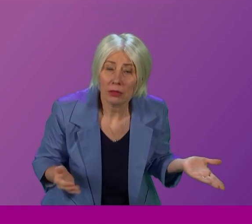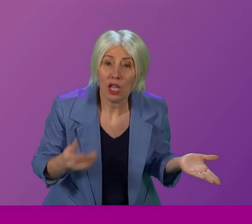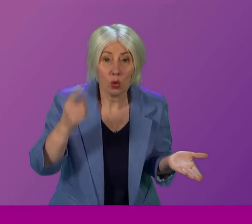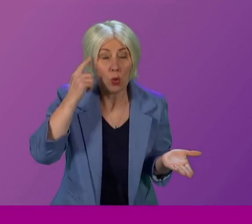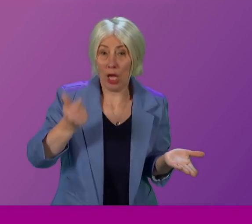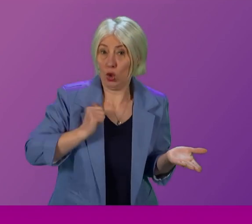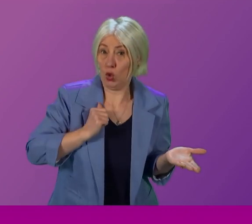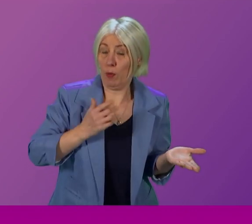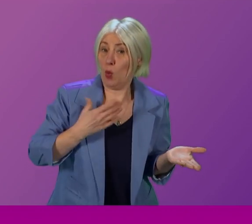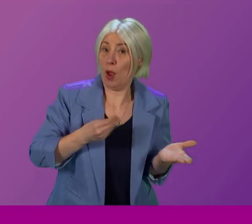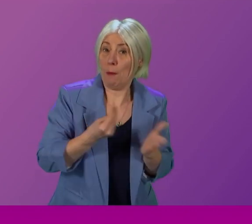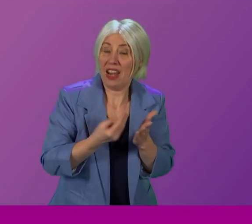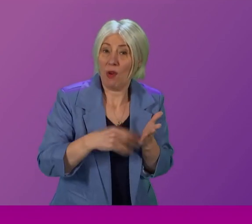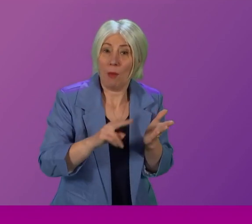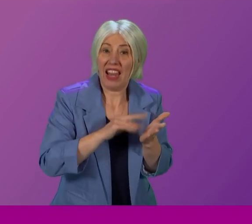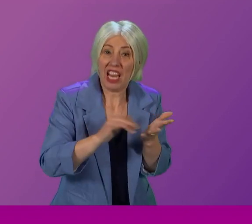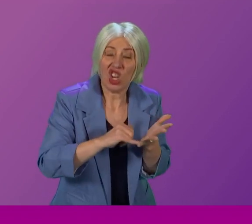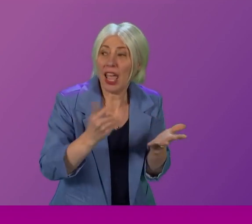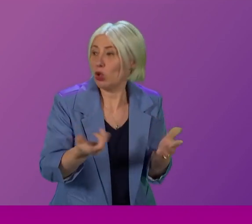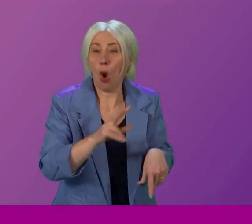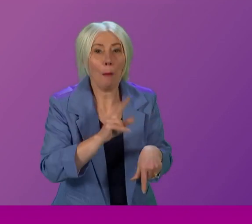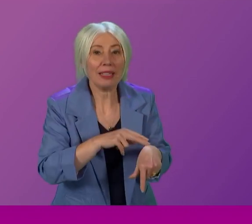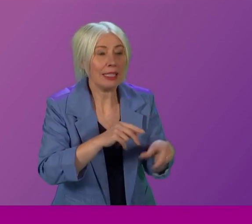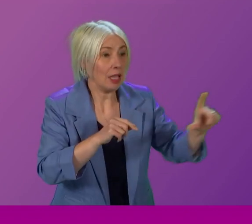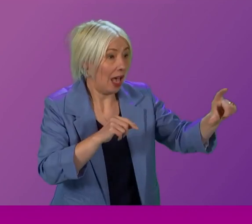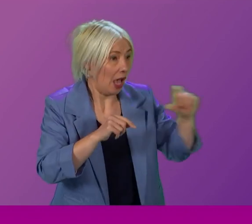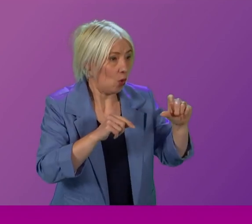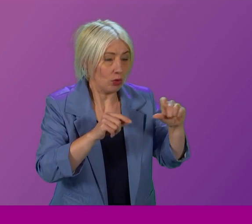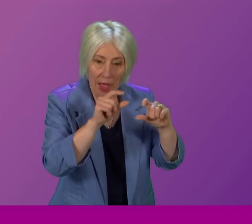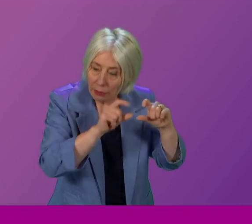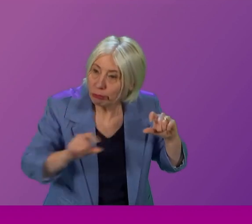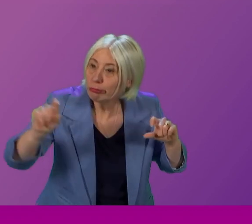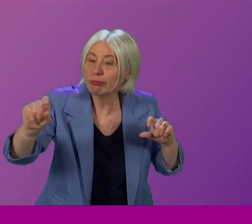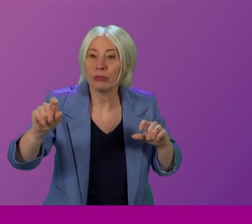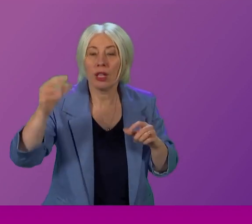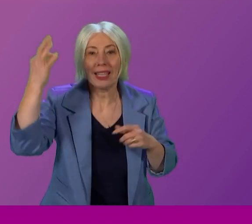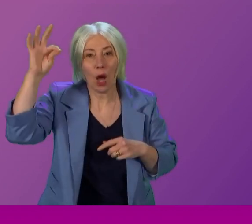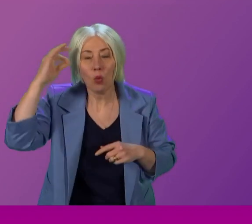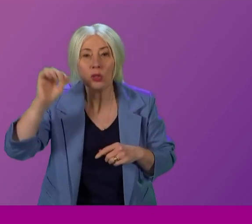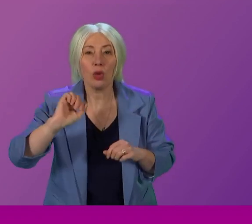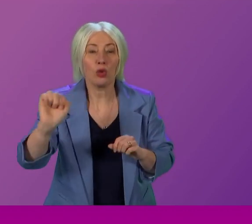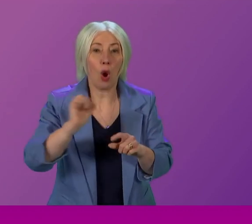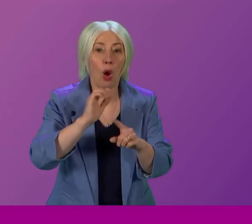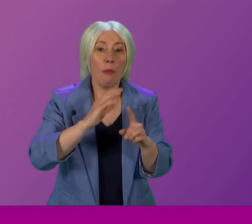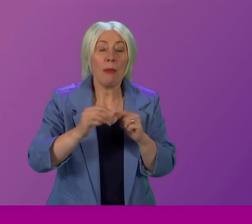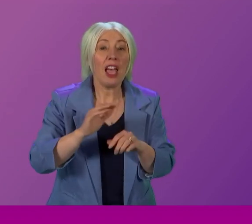from national health service or police budgets and give it to local government—or perhaps he wants us to take it from social security, such as from the Scottish child payment.